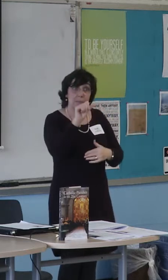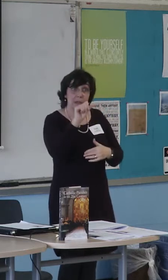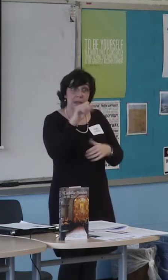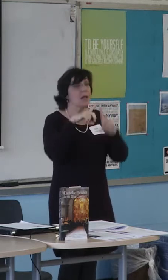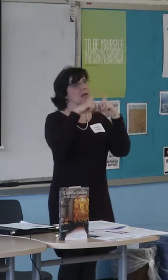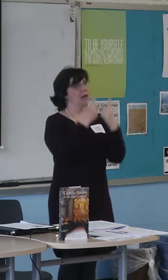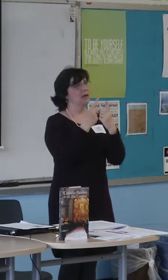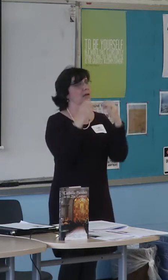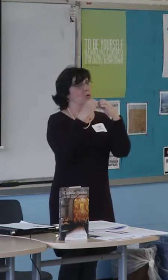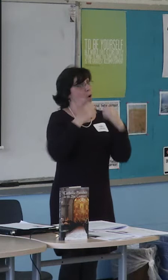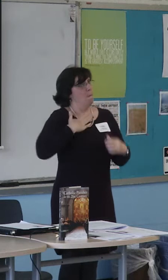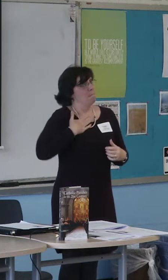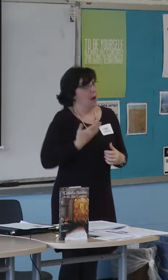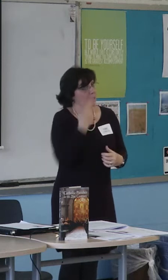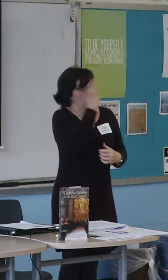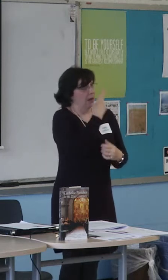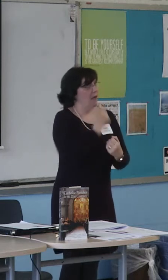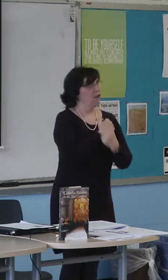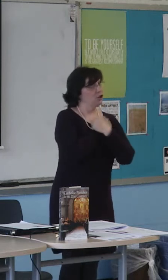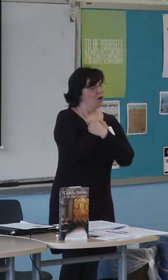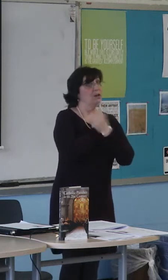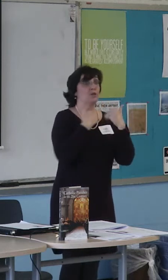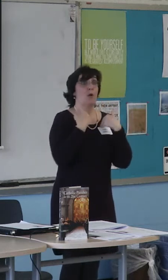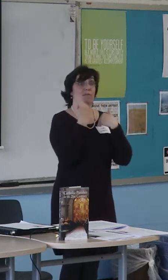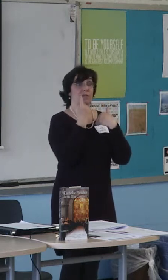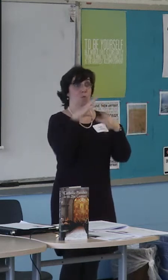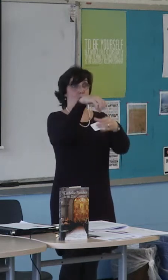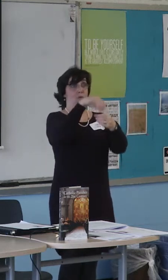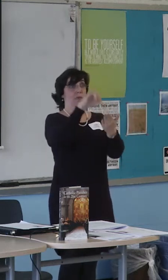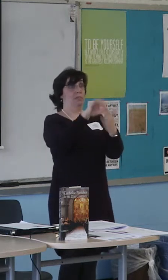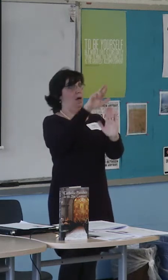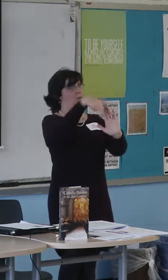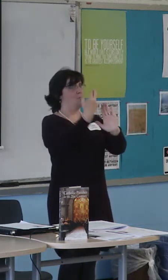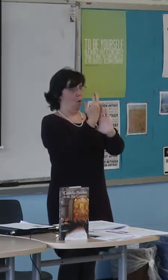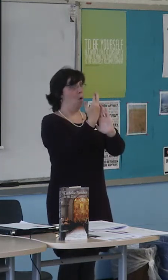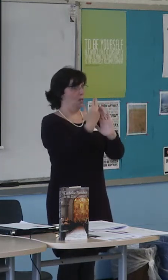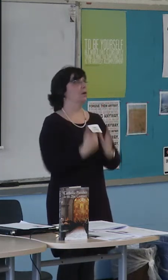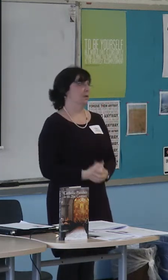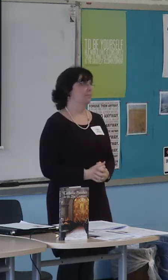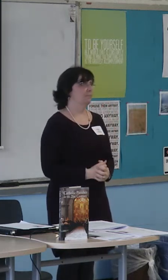more likely than Catholic Charities to have someone in that role, and then the